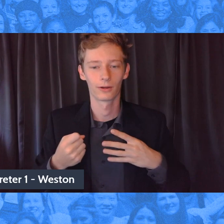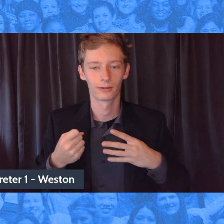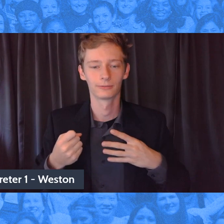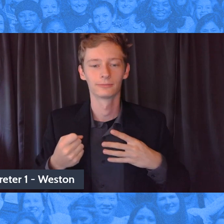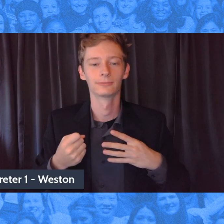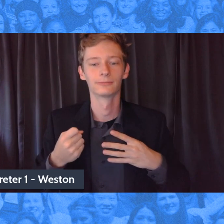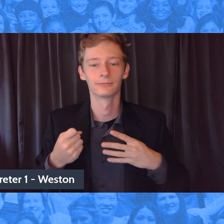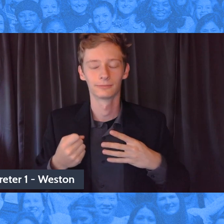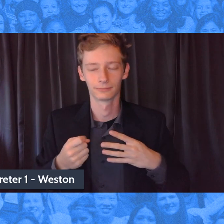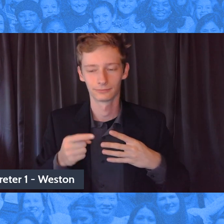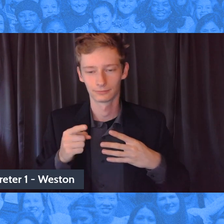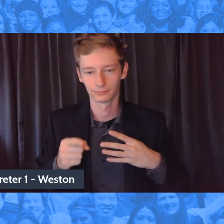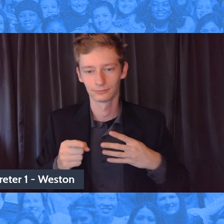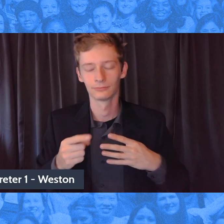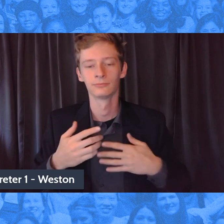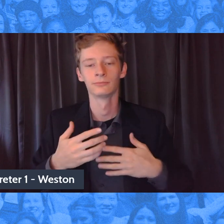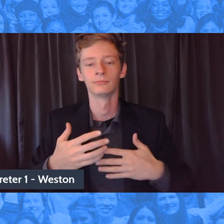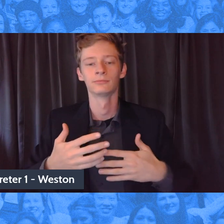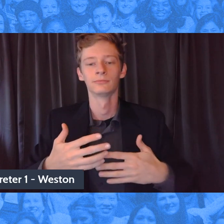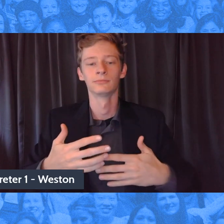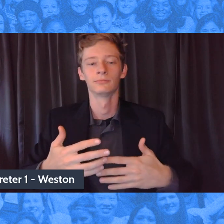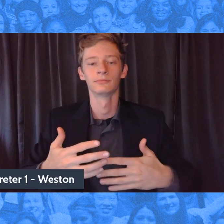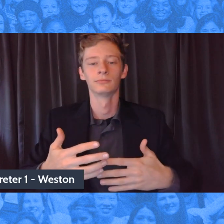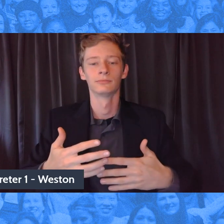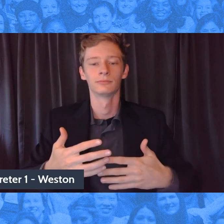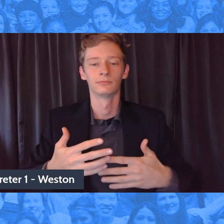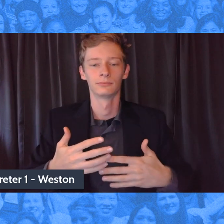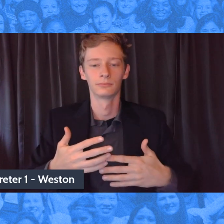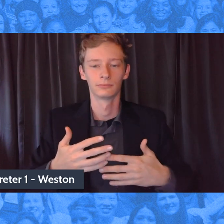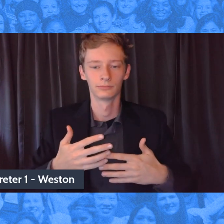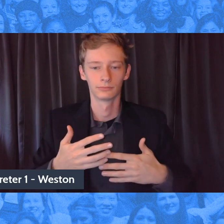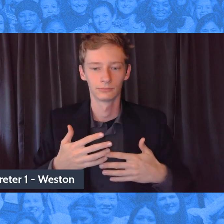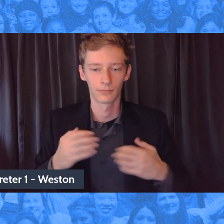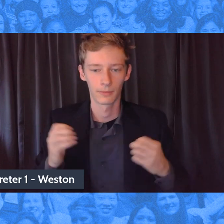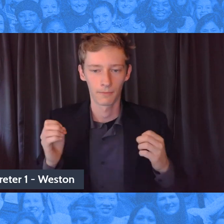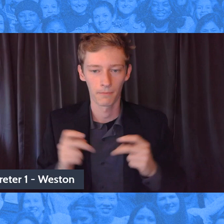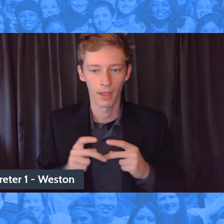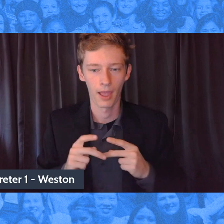And you can let your breath return to its natural state now.